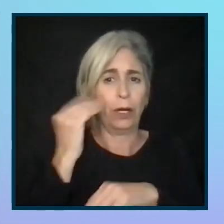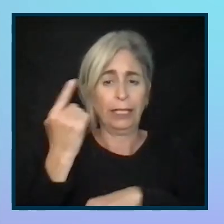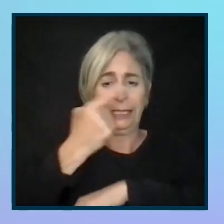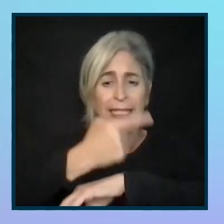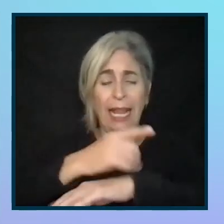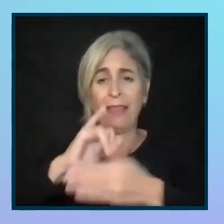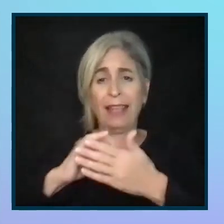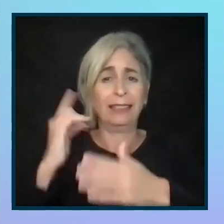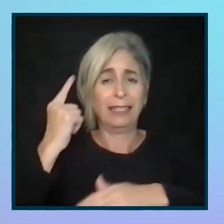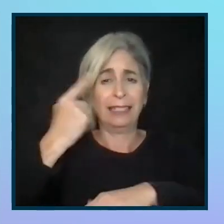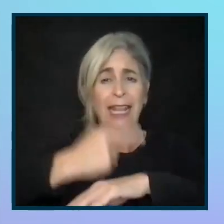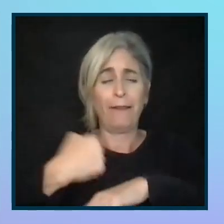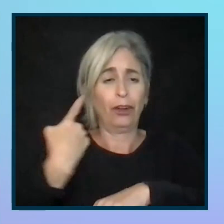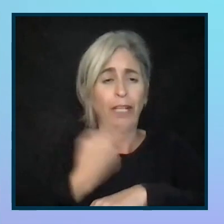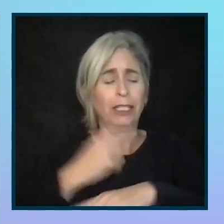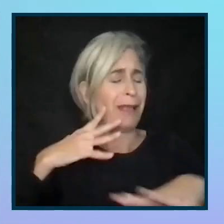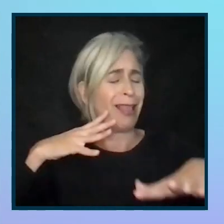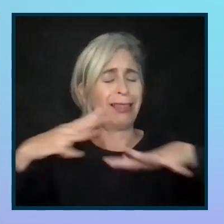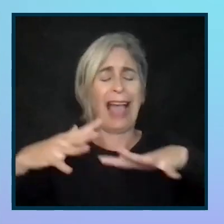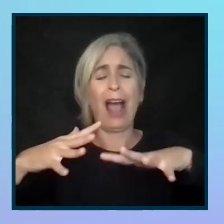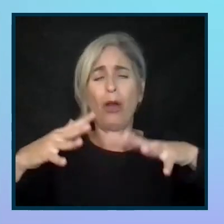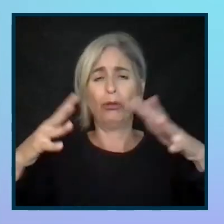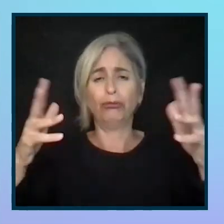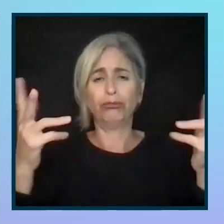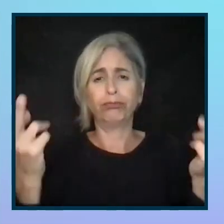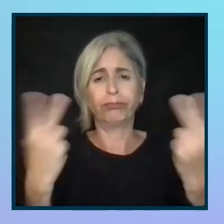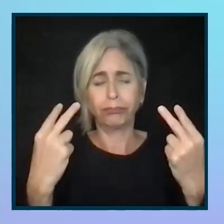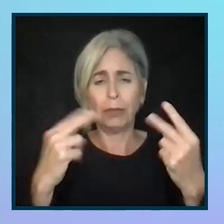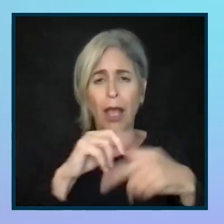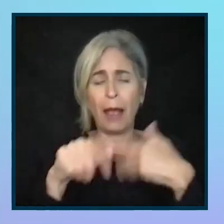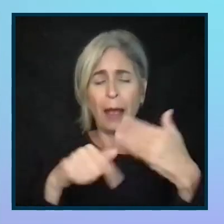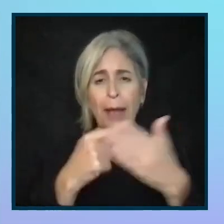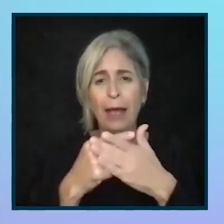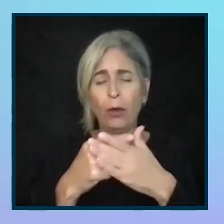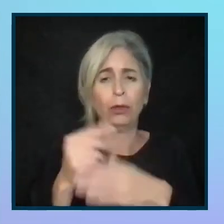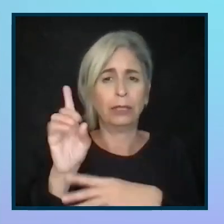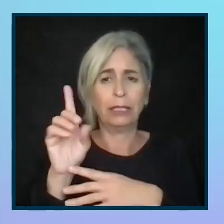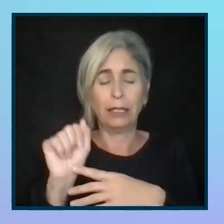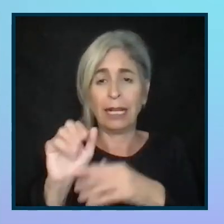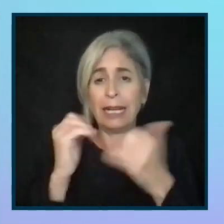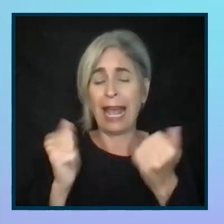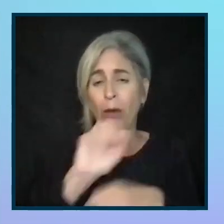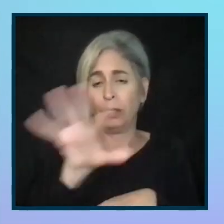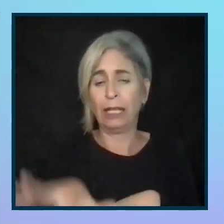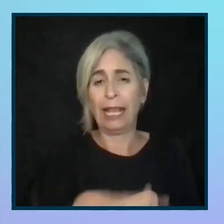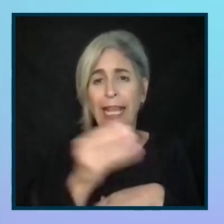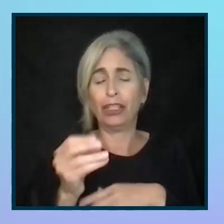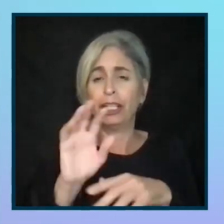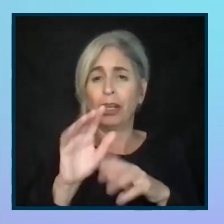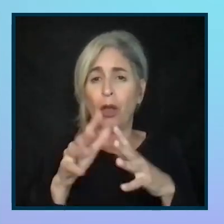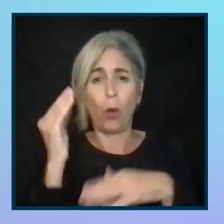And so we actually are partnering on some Asian Awareness events, which is Asian Awareness Month, I think that's in May.